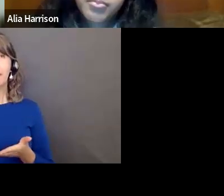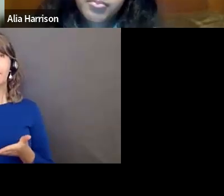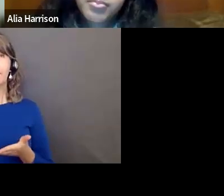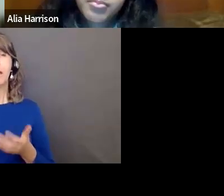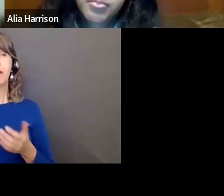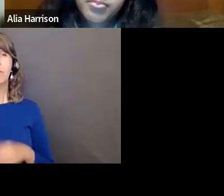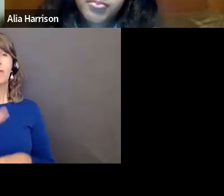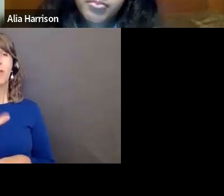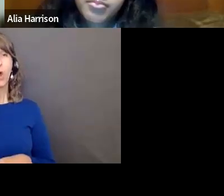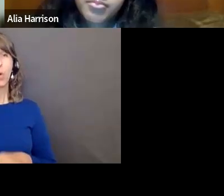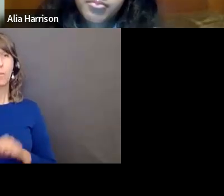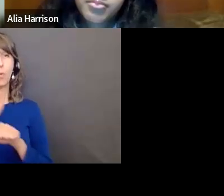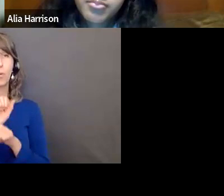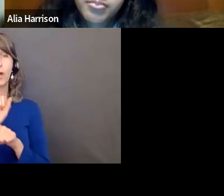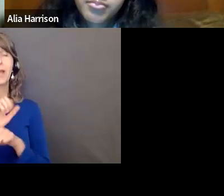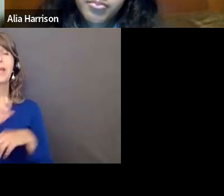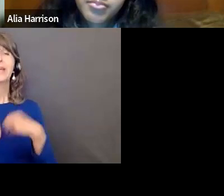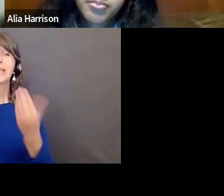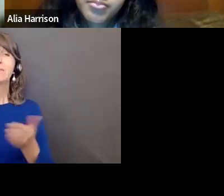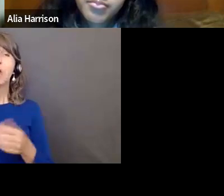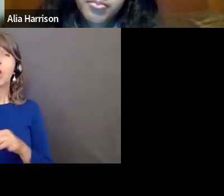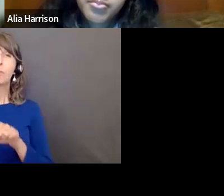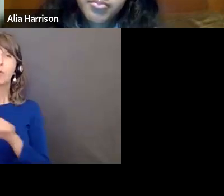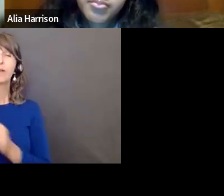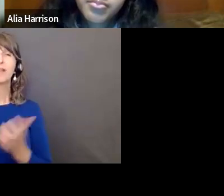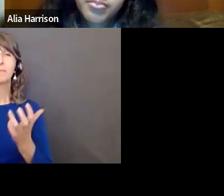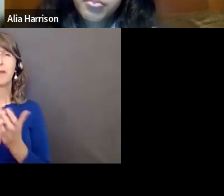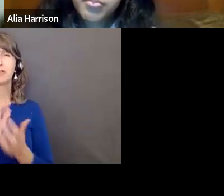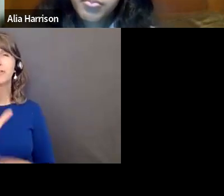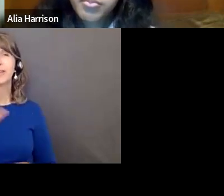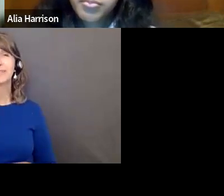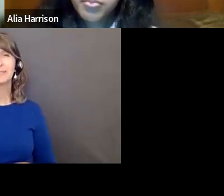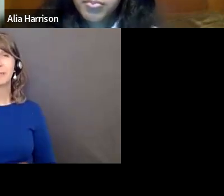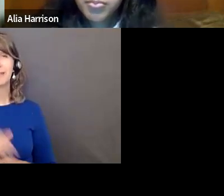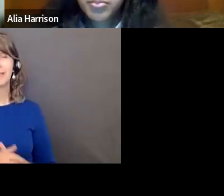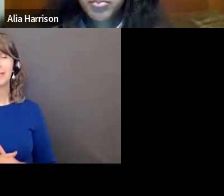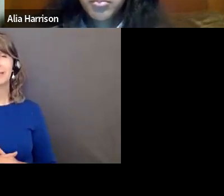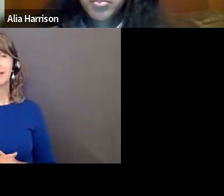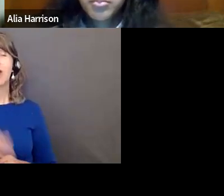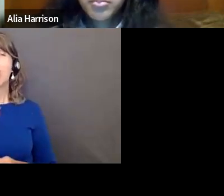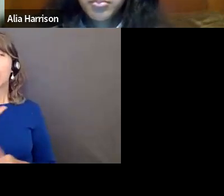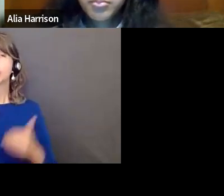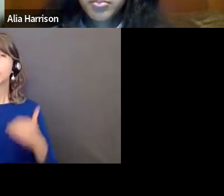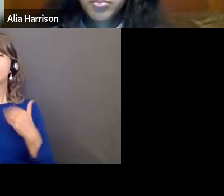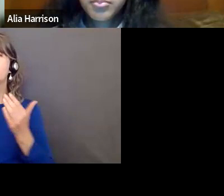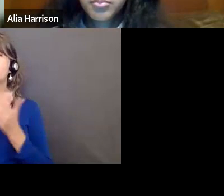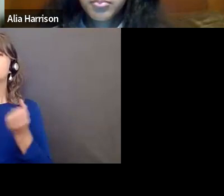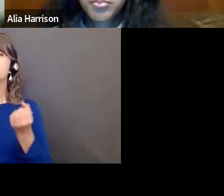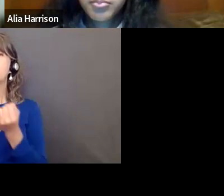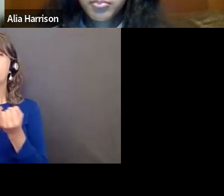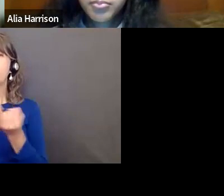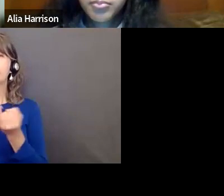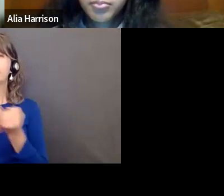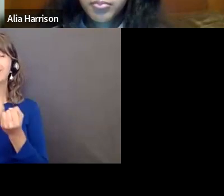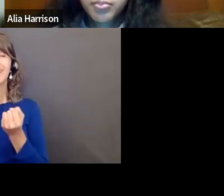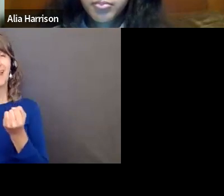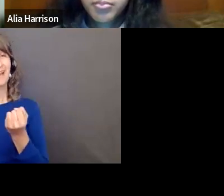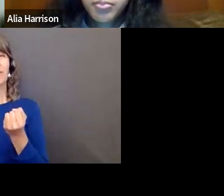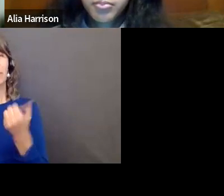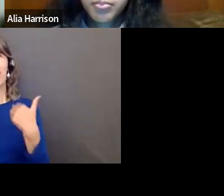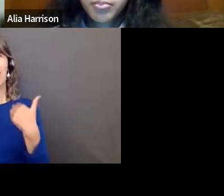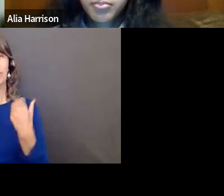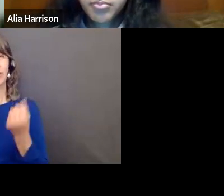Because and have a good support system. And I know a lot of people have. Have that but Once I got to high school.